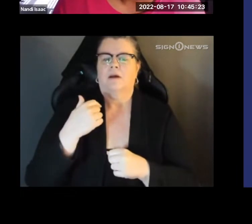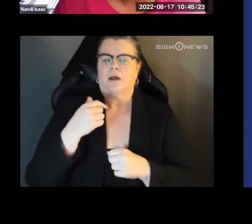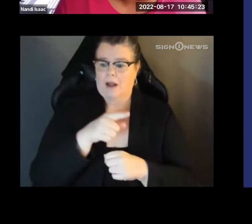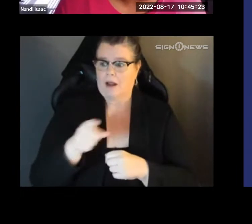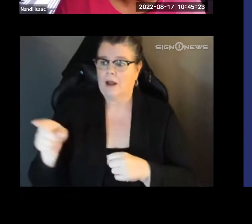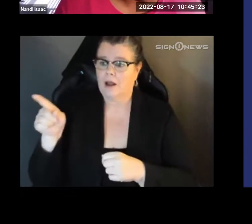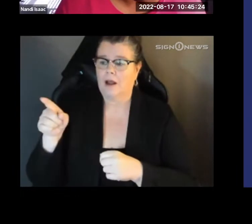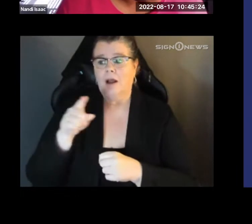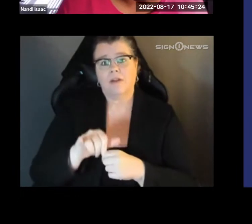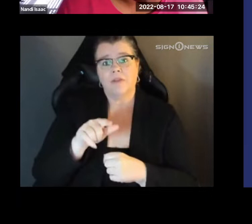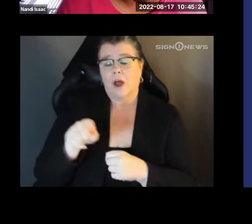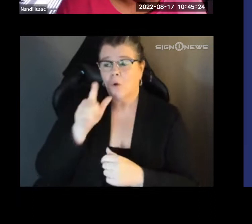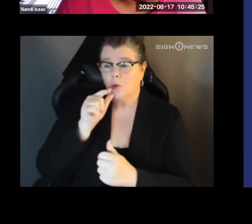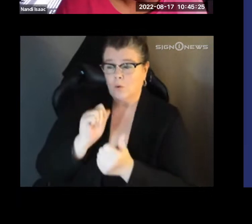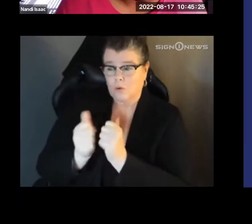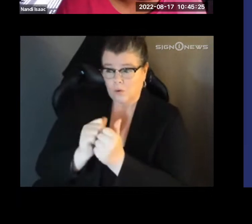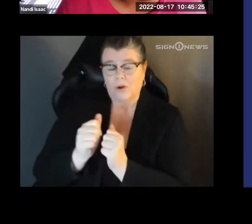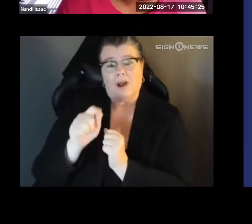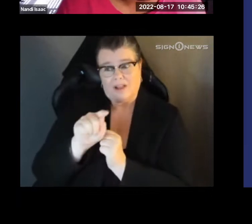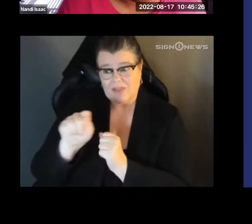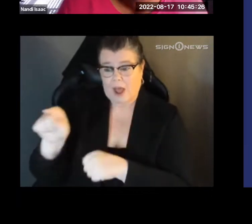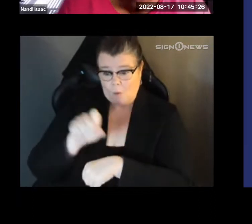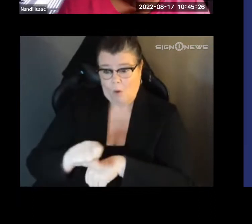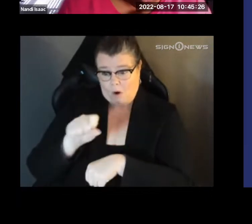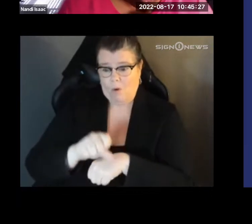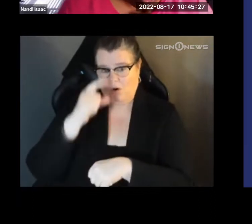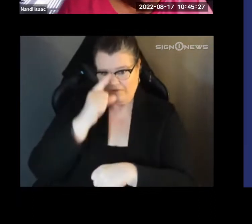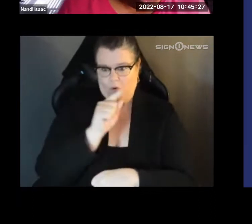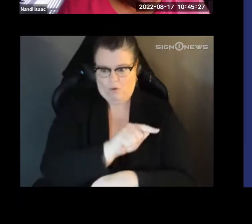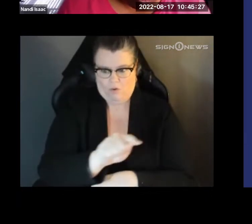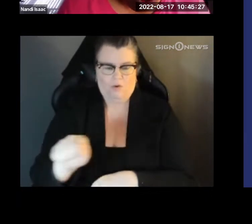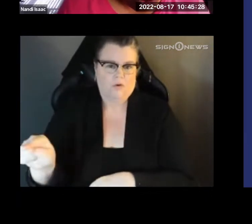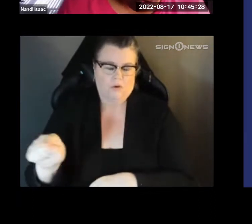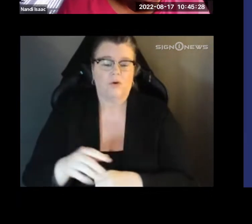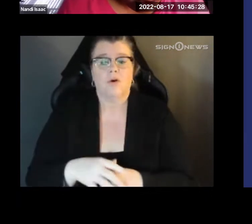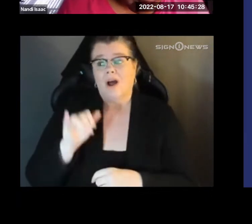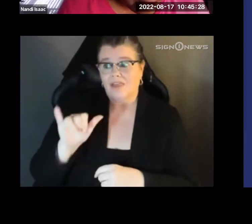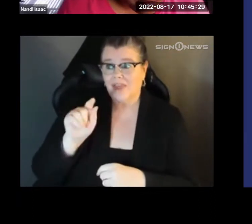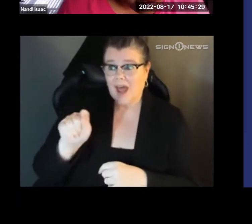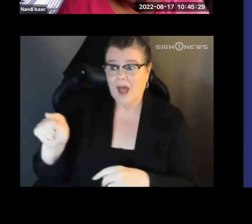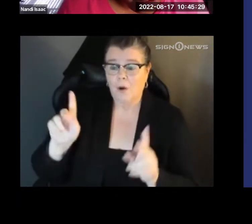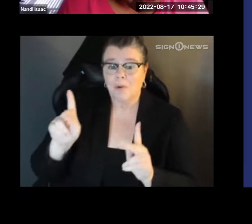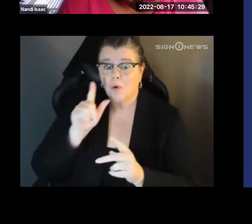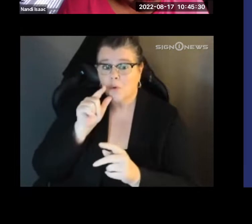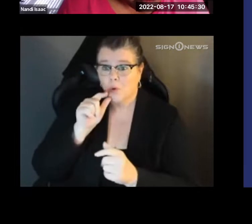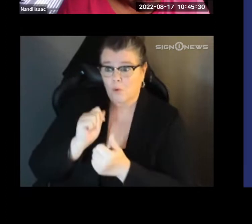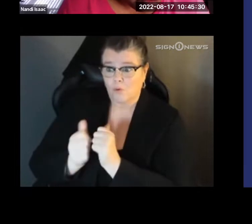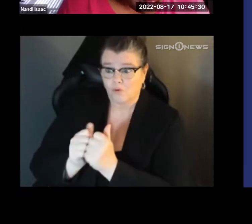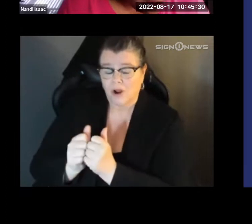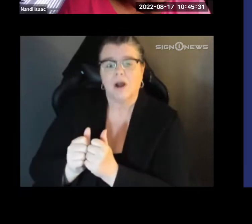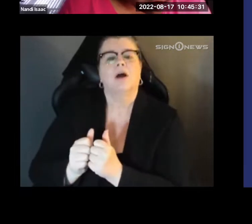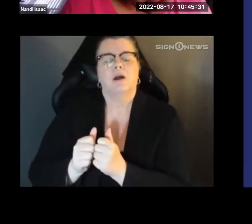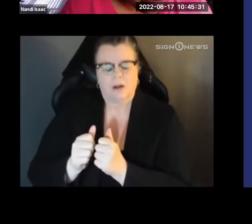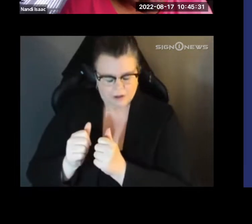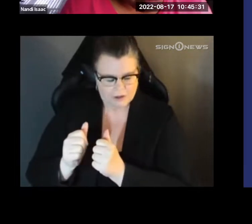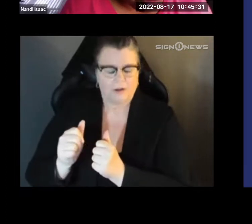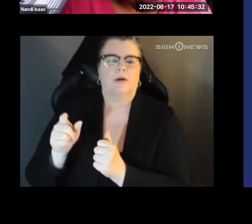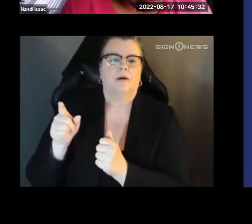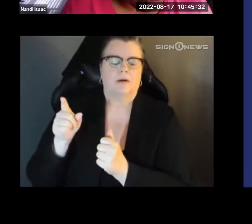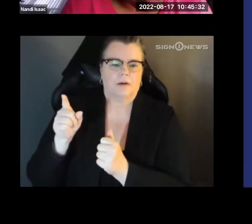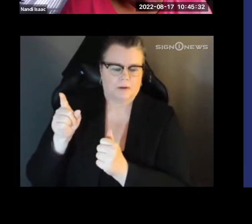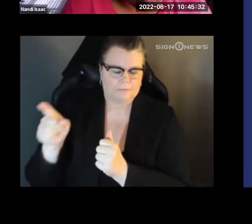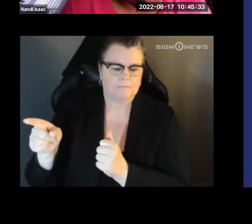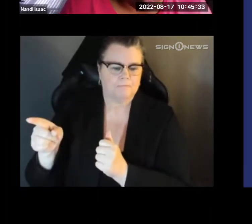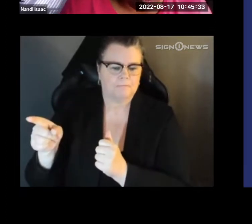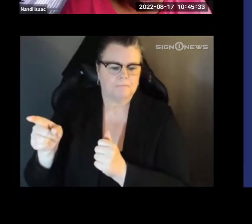that these elected officials listen to hell is that other affected the lives of state Georgia